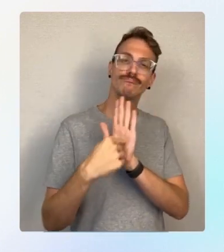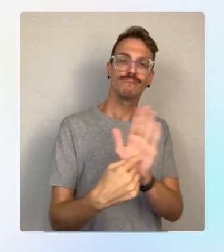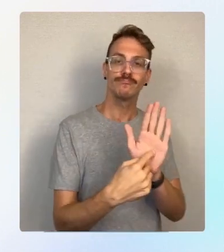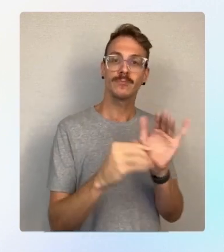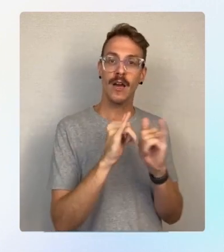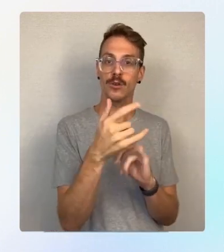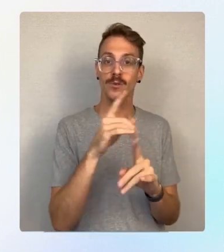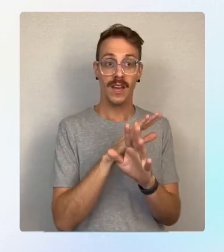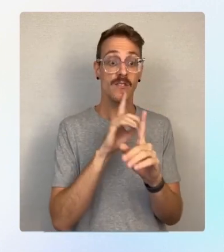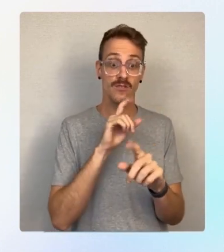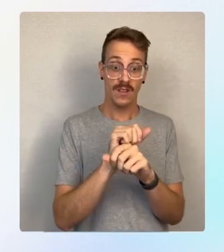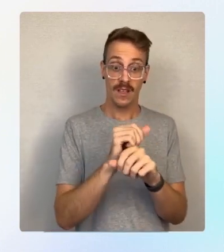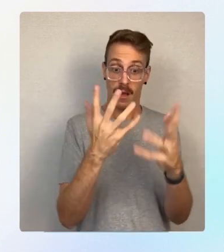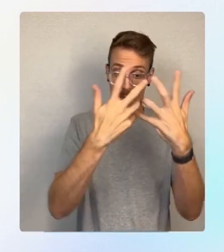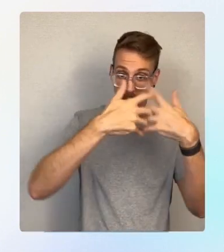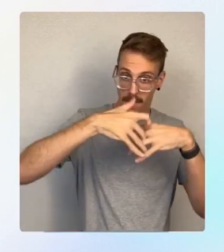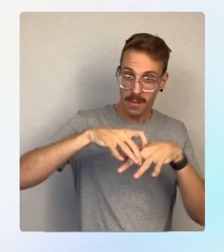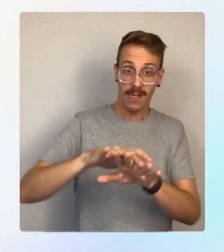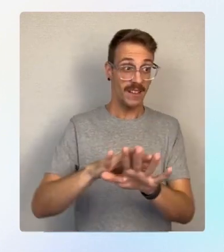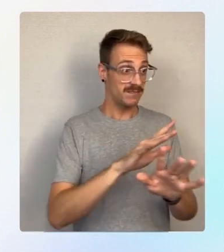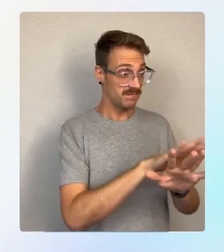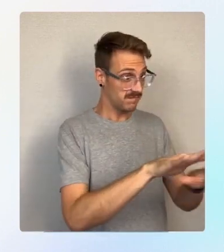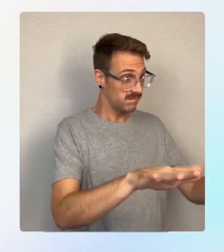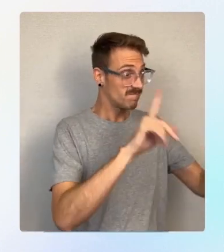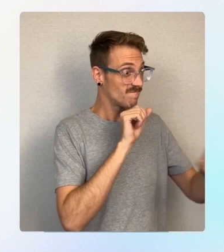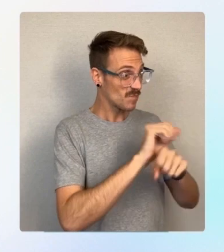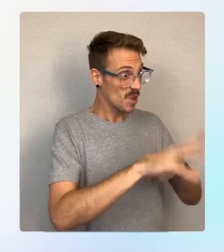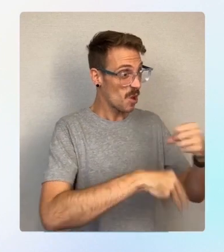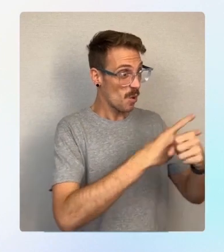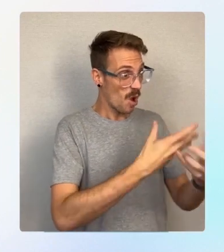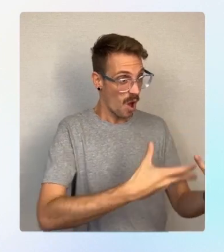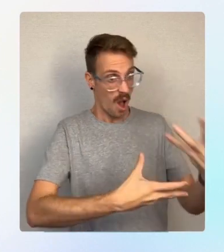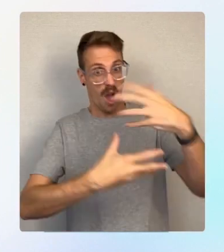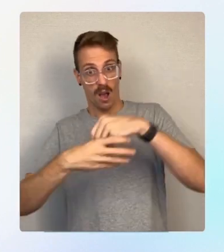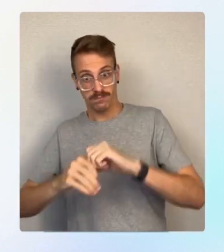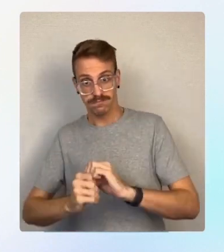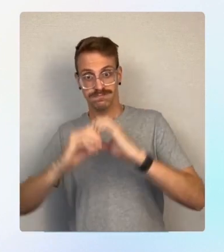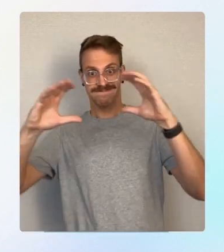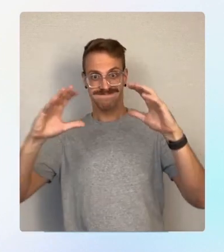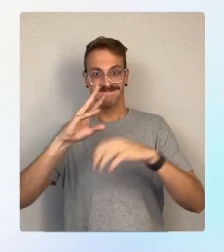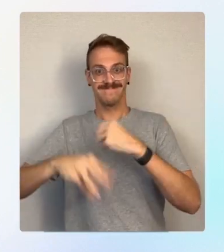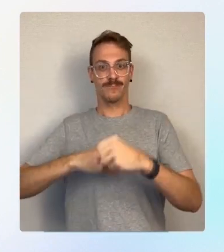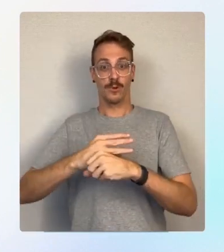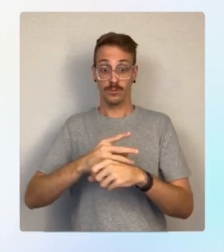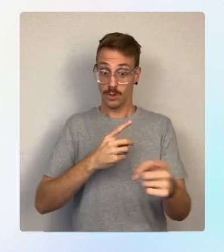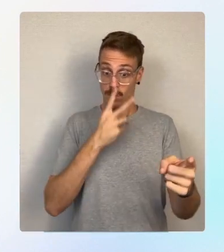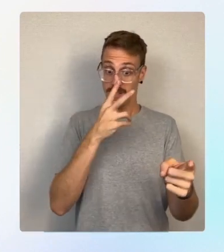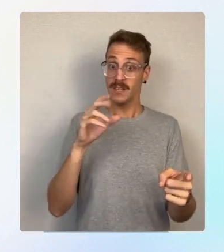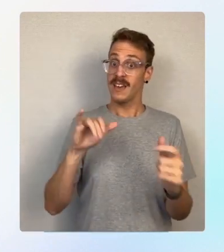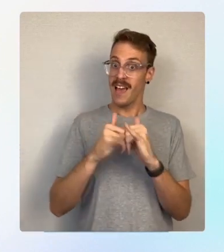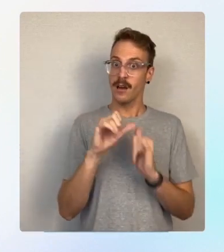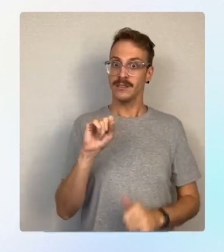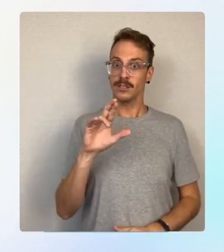how you can convincingly blend the physical and the virtual world. See how Sir Aphino is crawling around